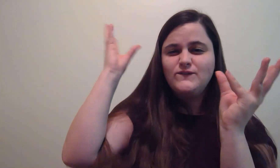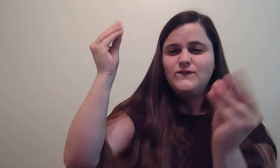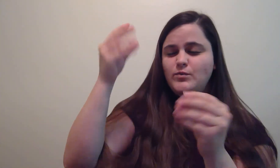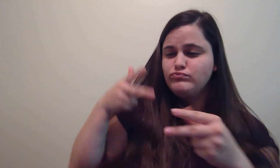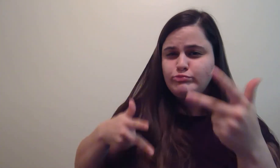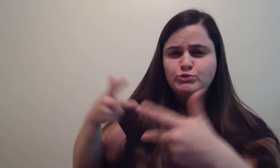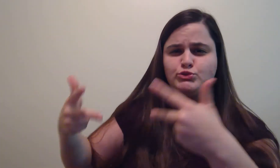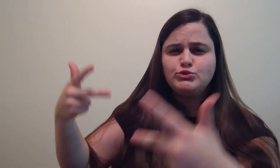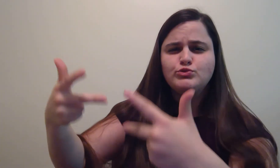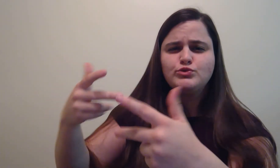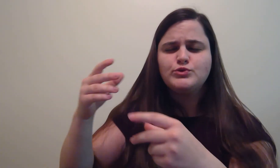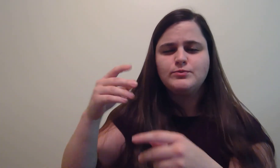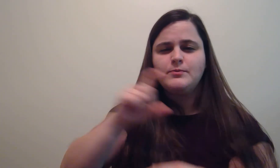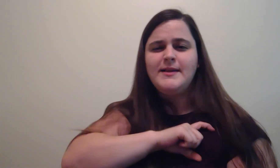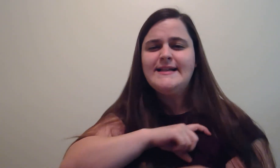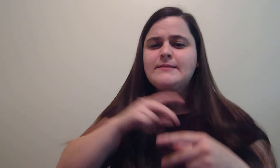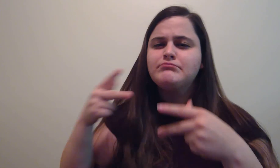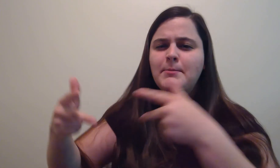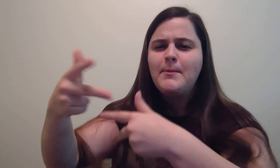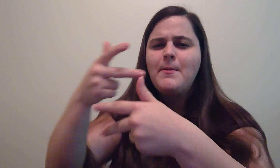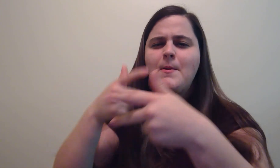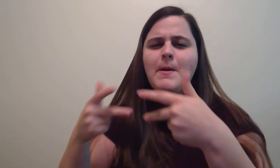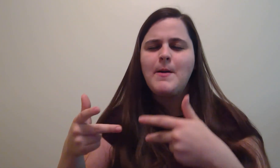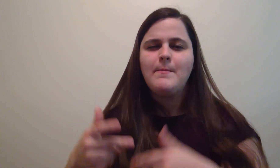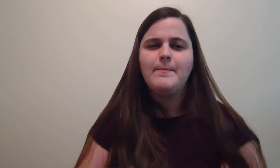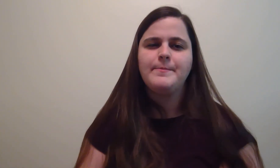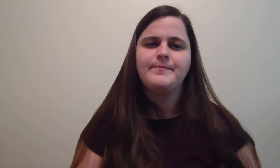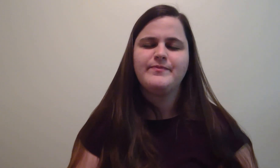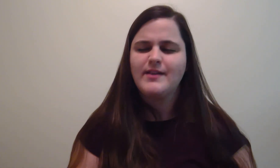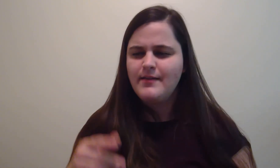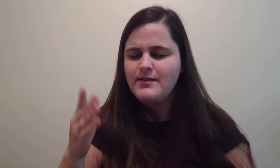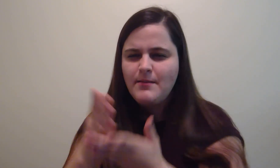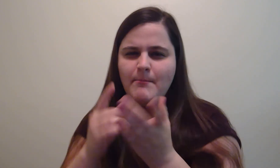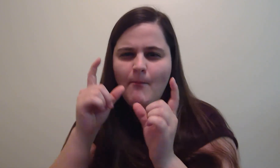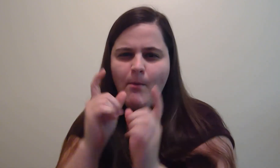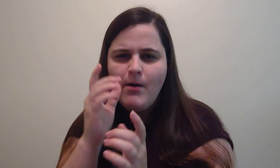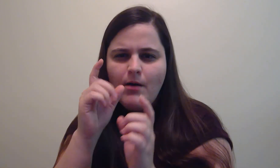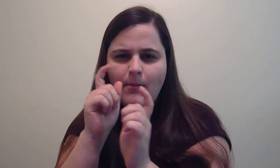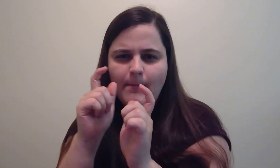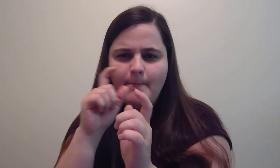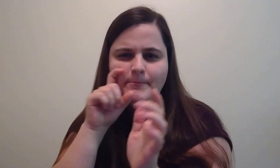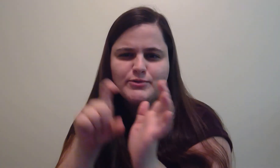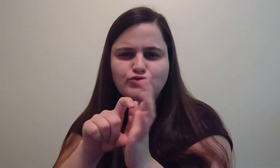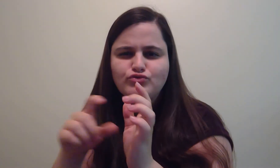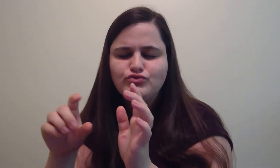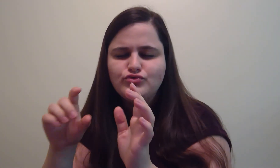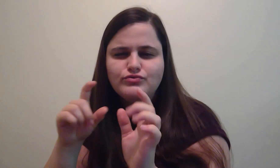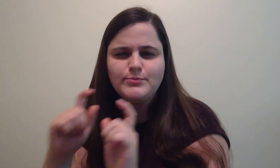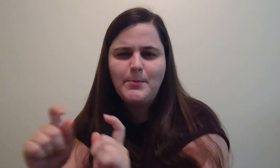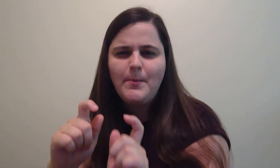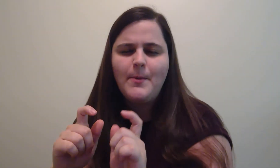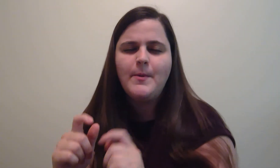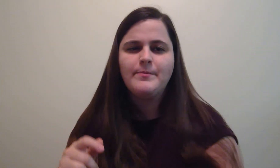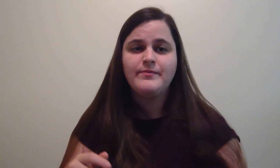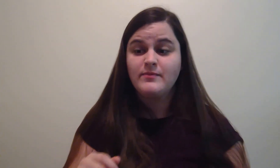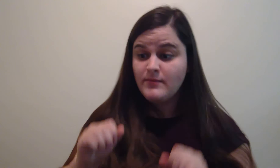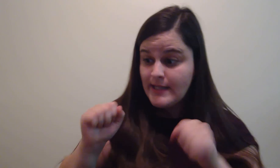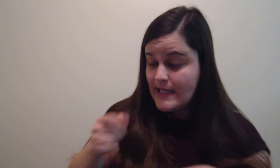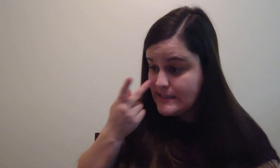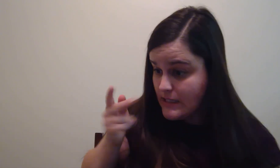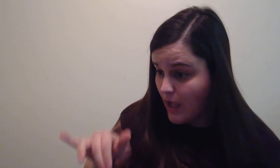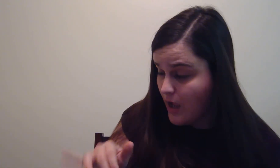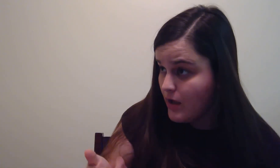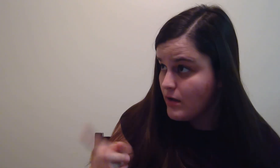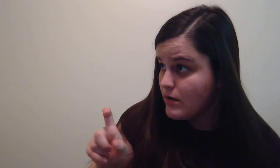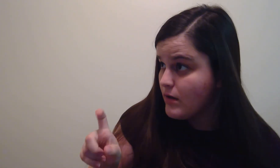by a fire brigade and policeman, and then some smaller photos I couldn't make out very well. "Can I see that?"